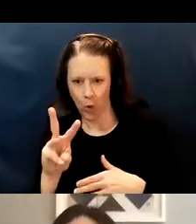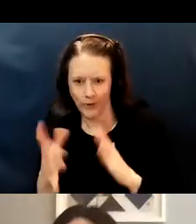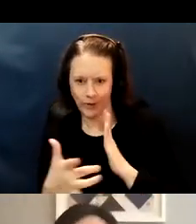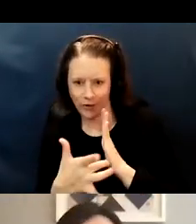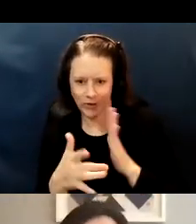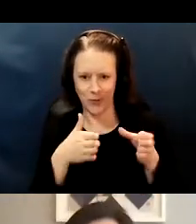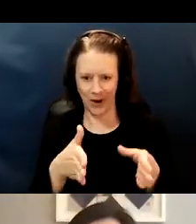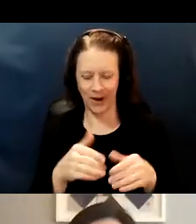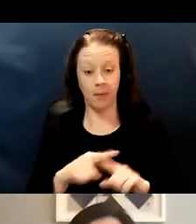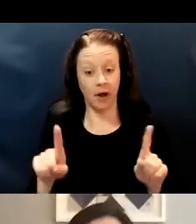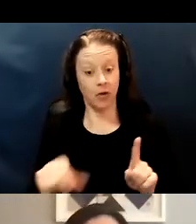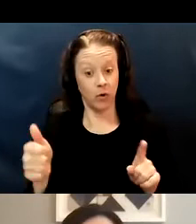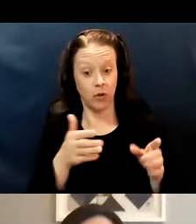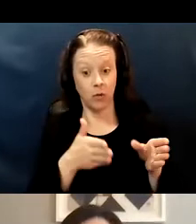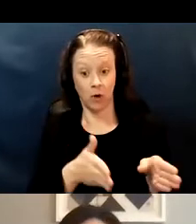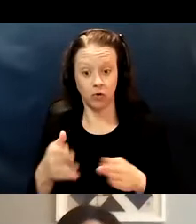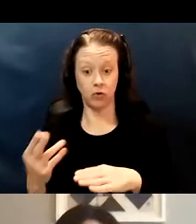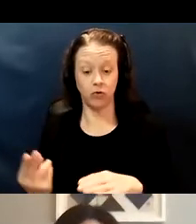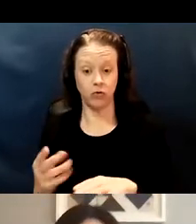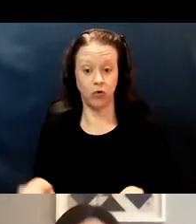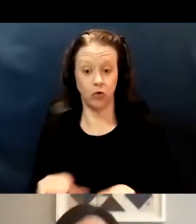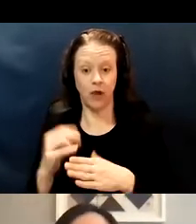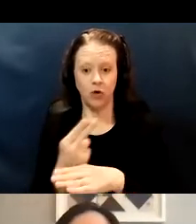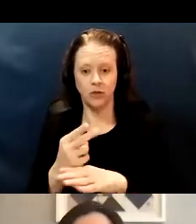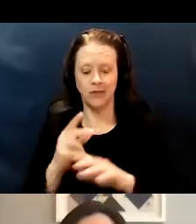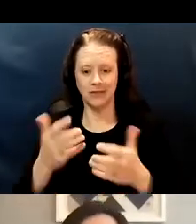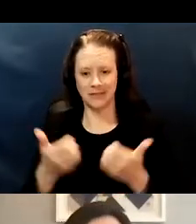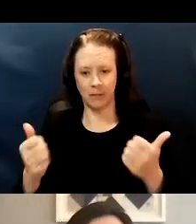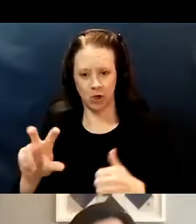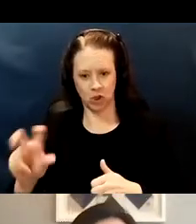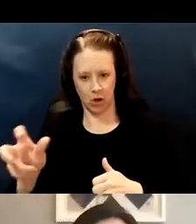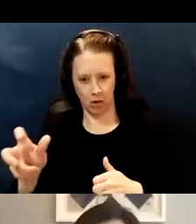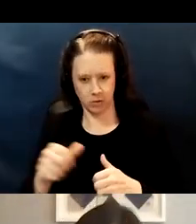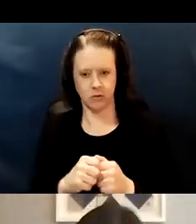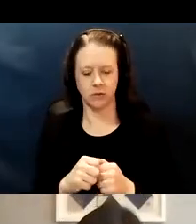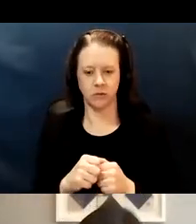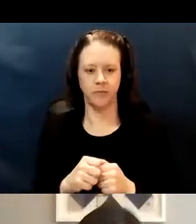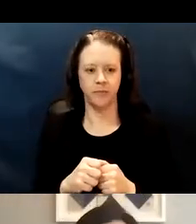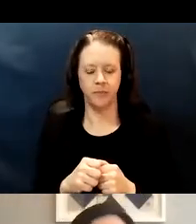also other ways to do it using separate channels. When you're